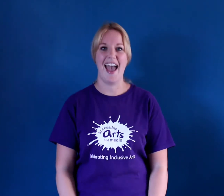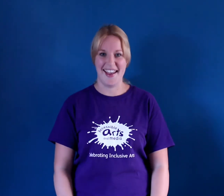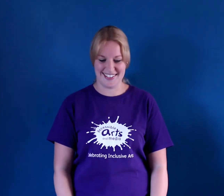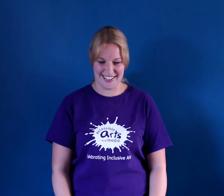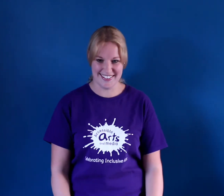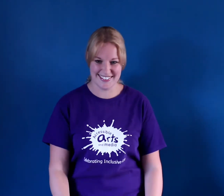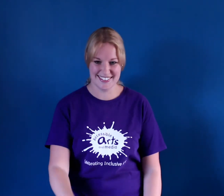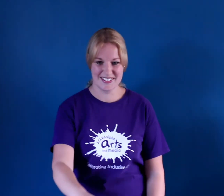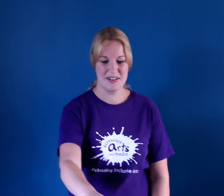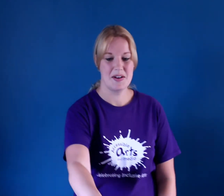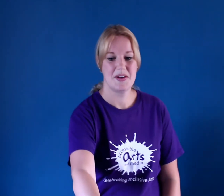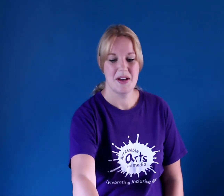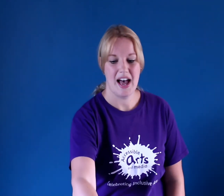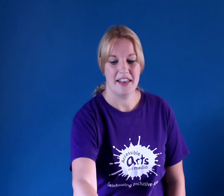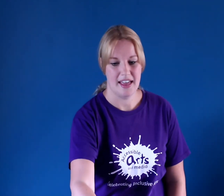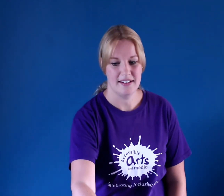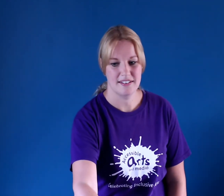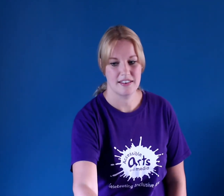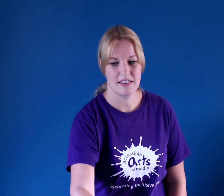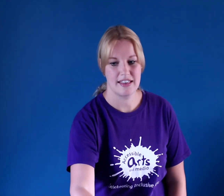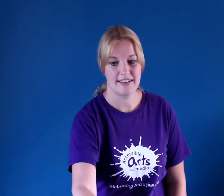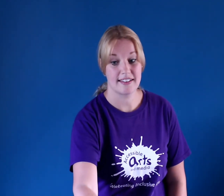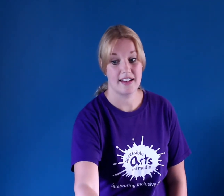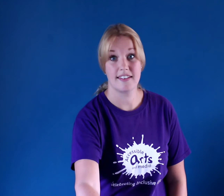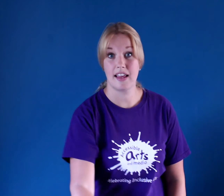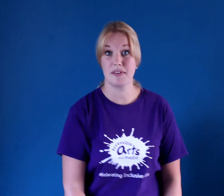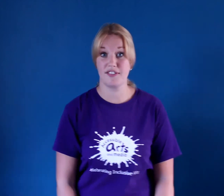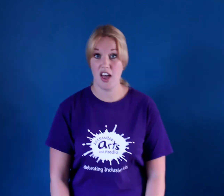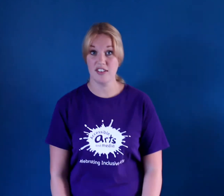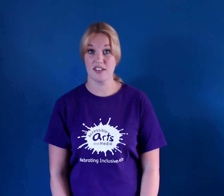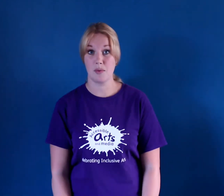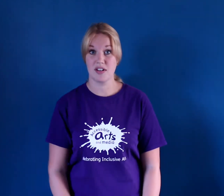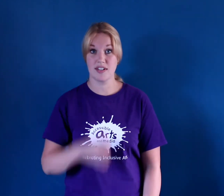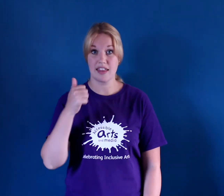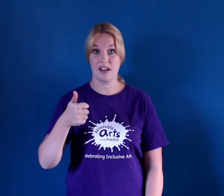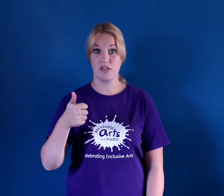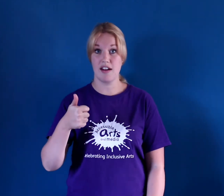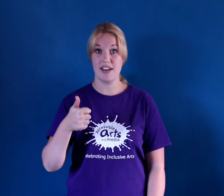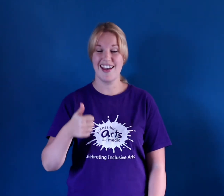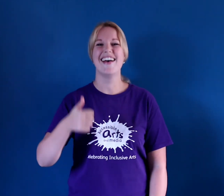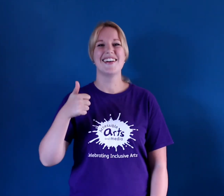Excellent. And then, this next line is the same as the first so we can do it together good gravy.